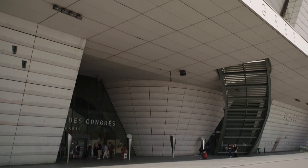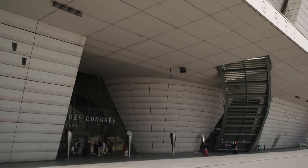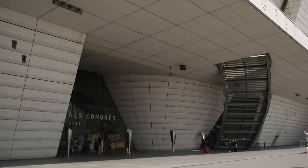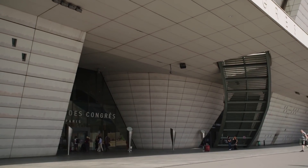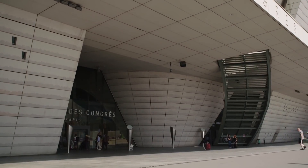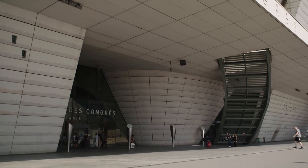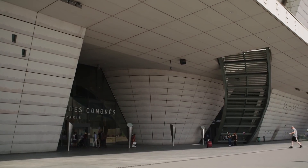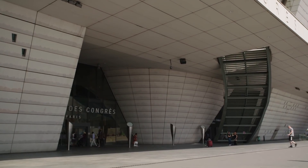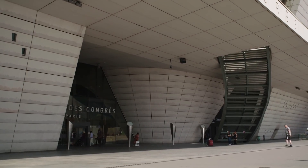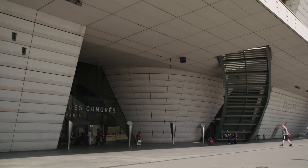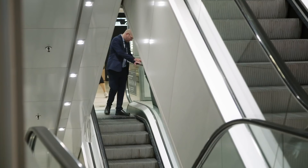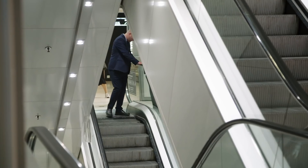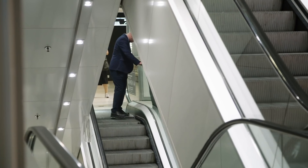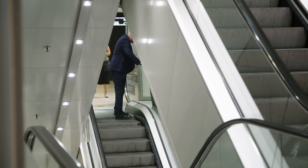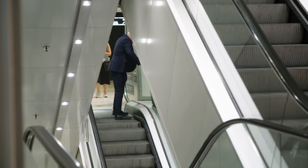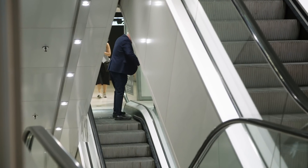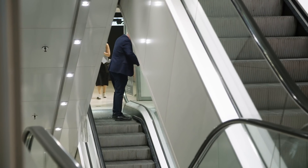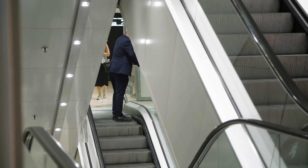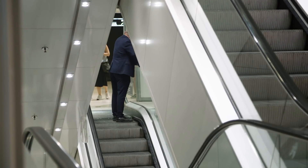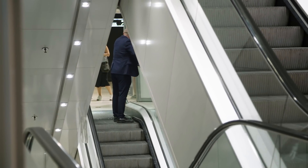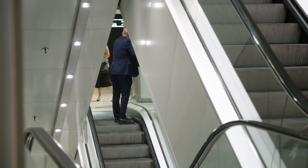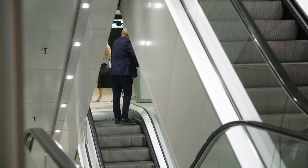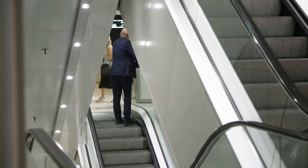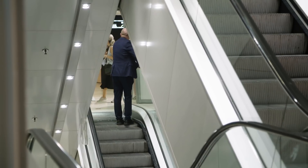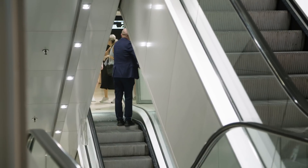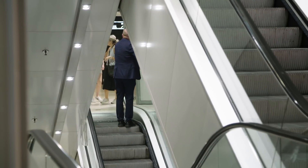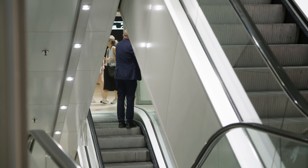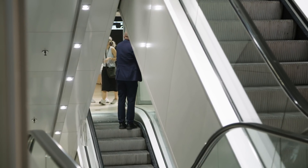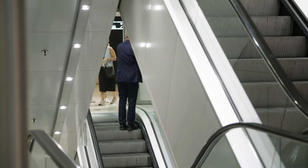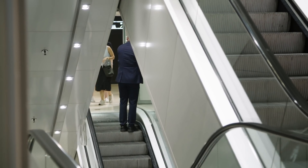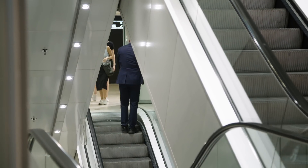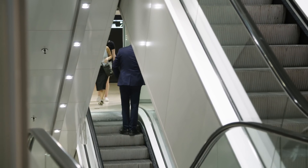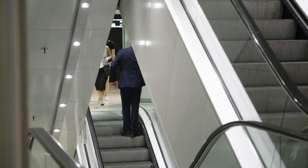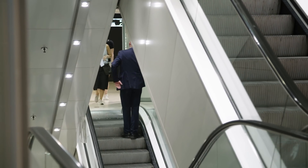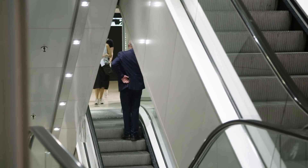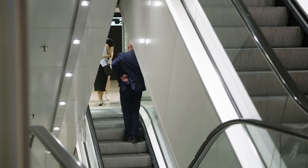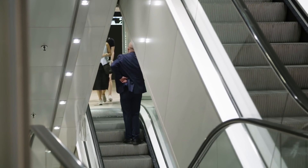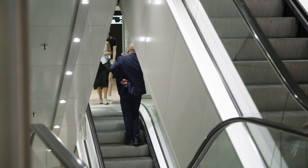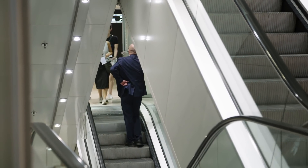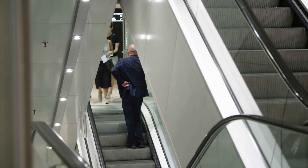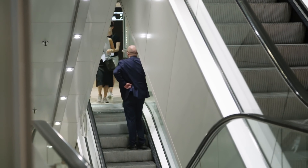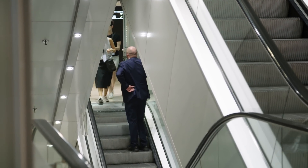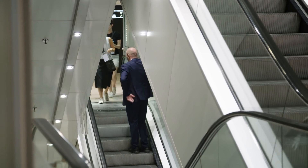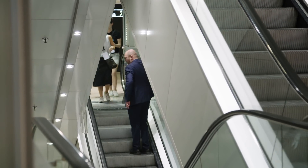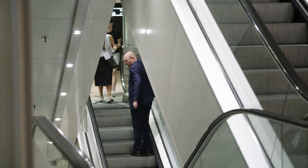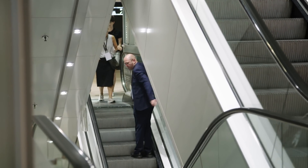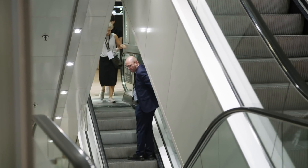So, my role is general manager of services at Deaf Aotearoa. I am here to present a paper with my colleague, Lara,